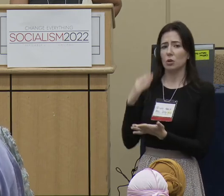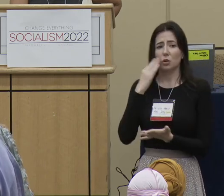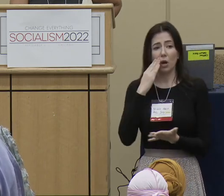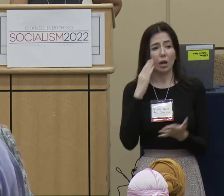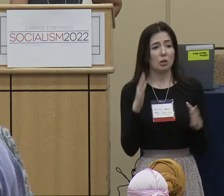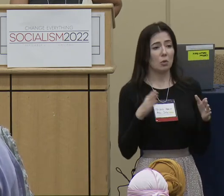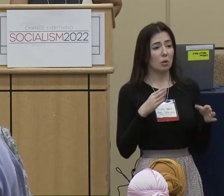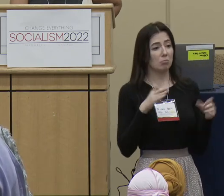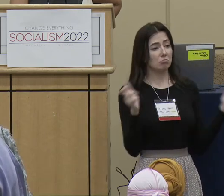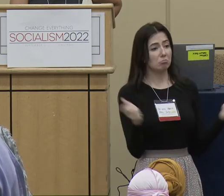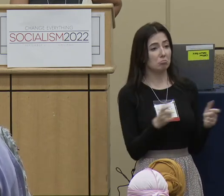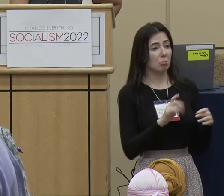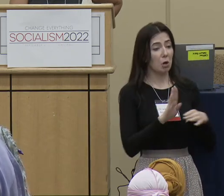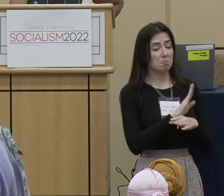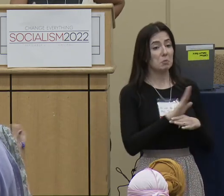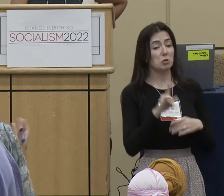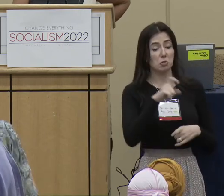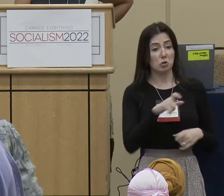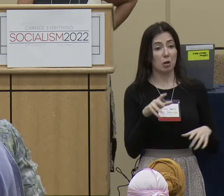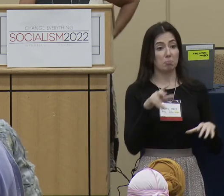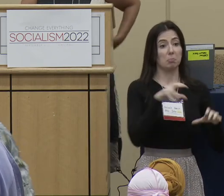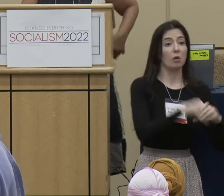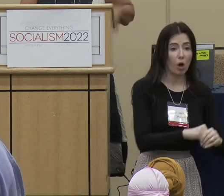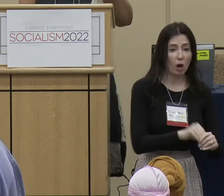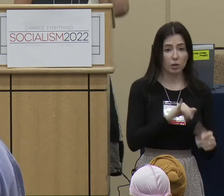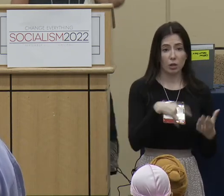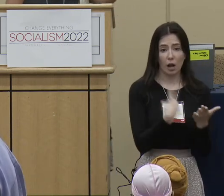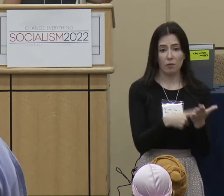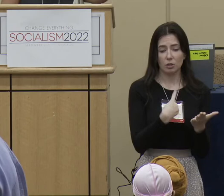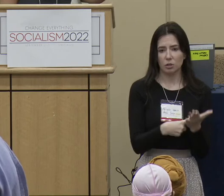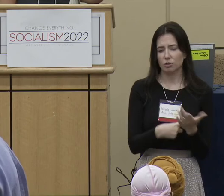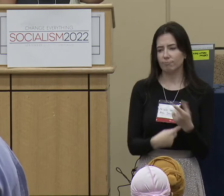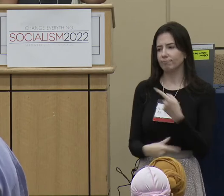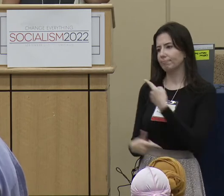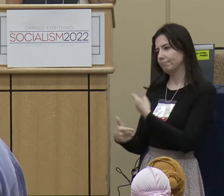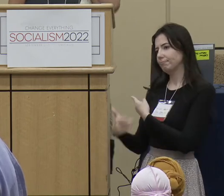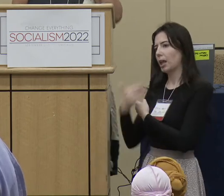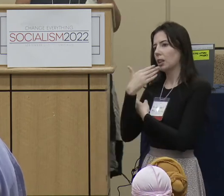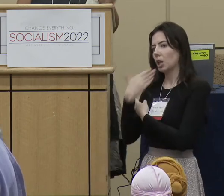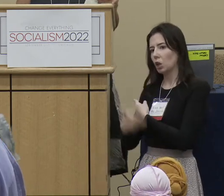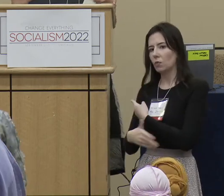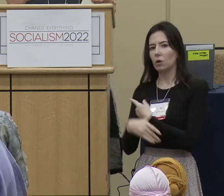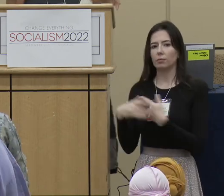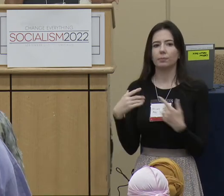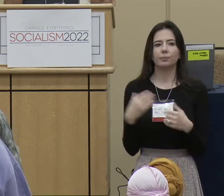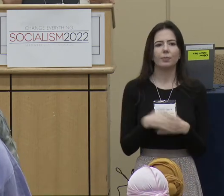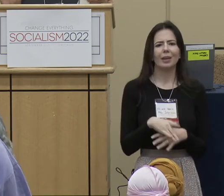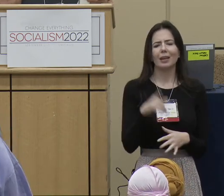conversation for a lot of folks feels like I don't belong there? I work with them all the time.